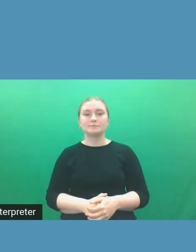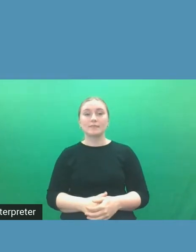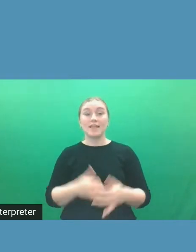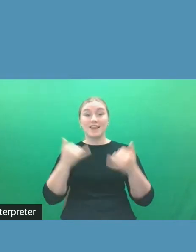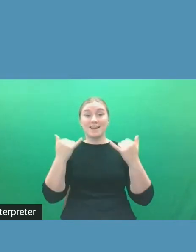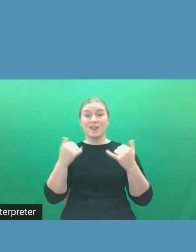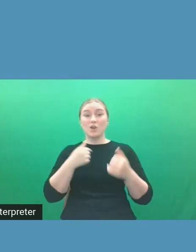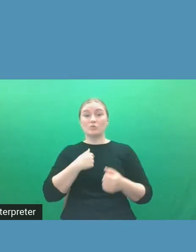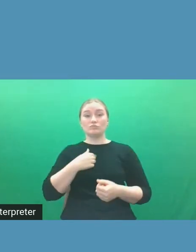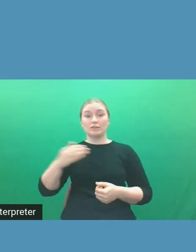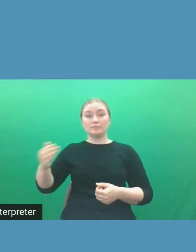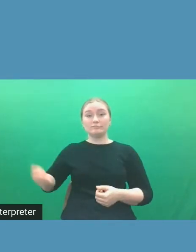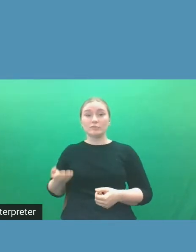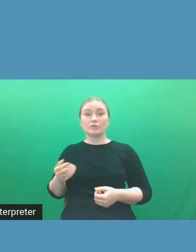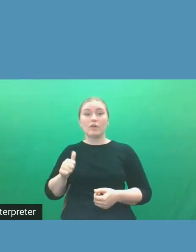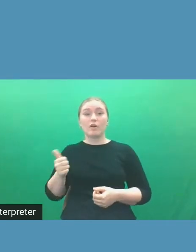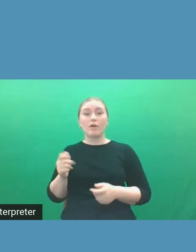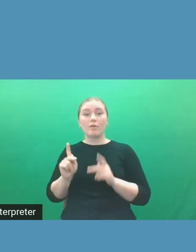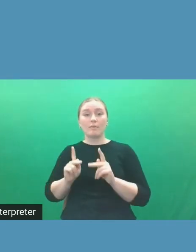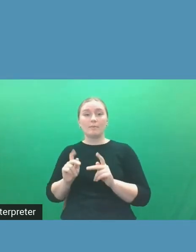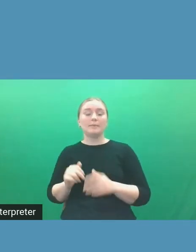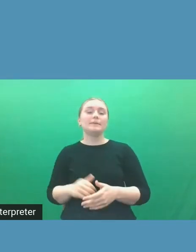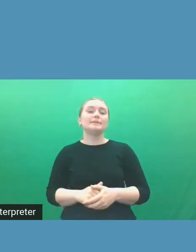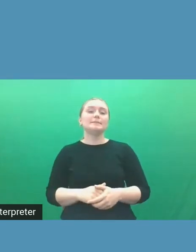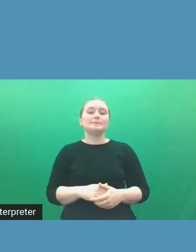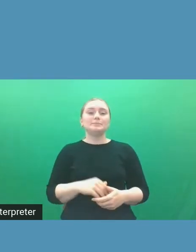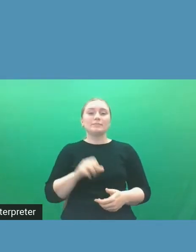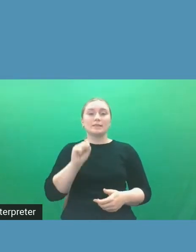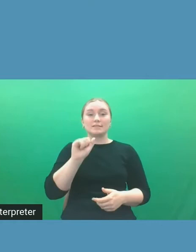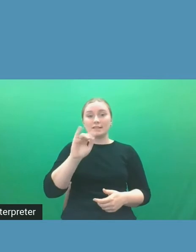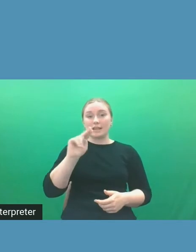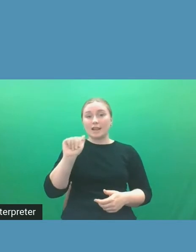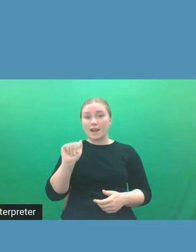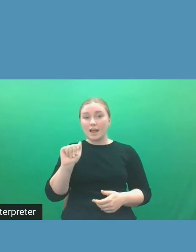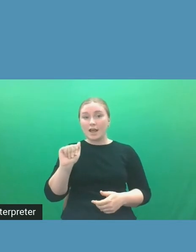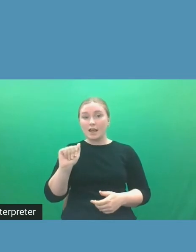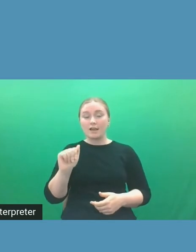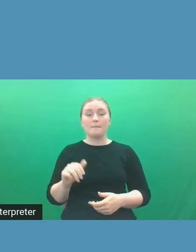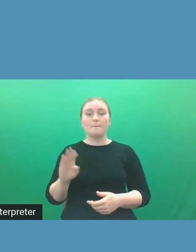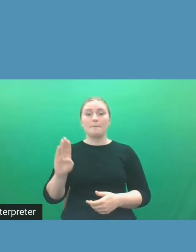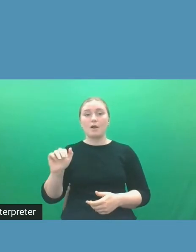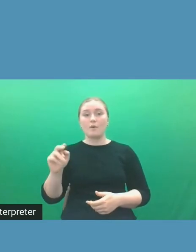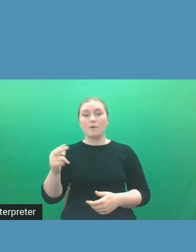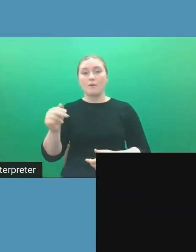Sina Bahram and Corey Timpson. Sina is the president of Prime Access Consulting